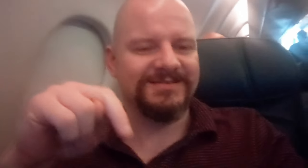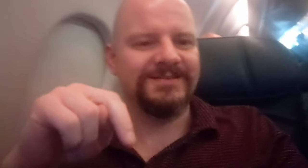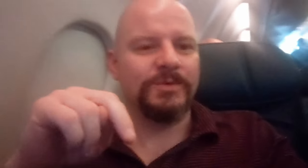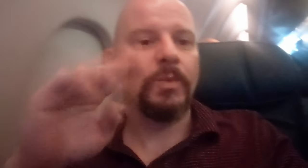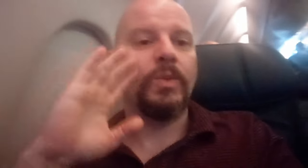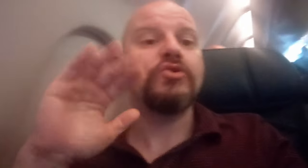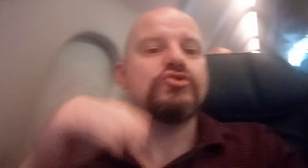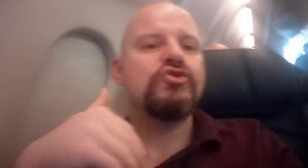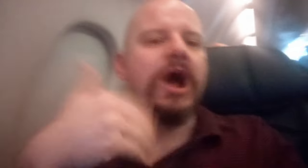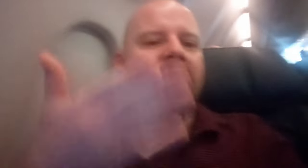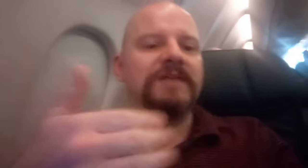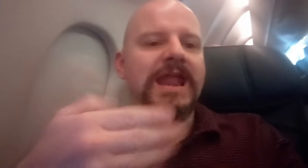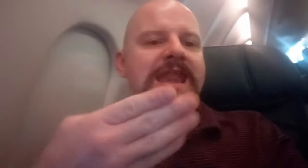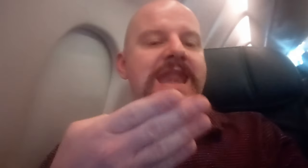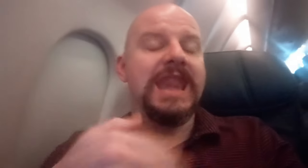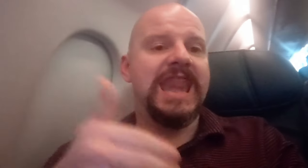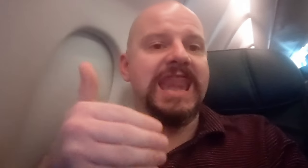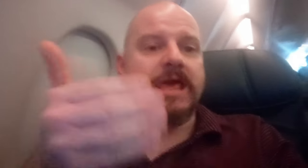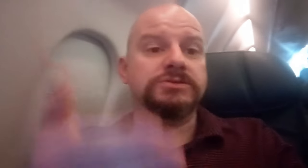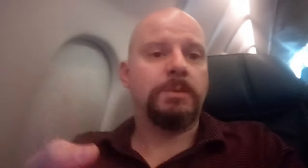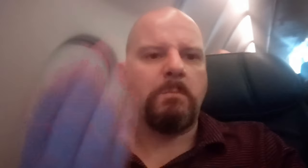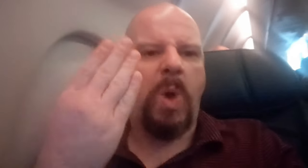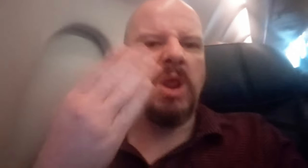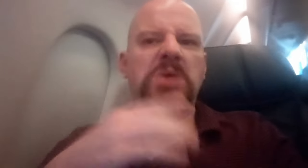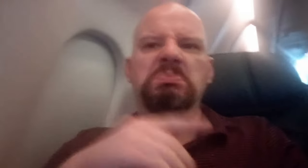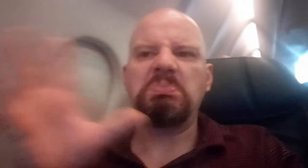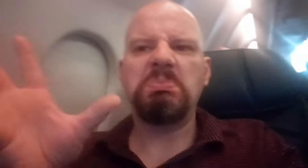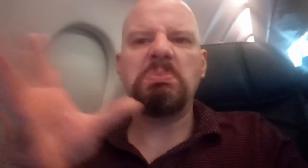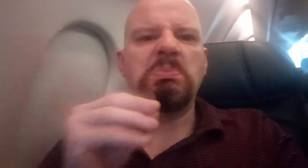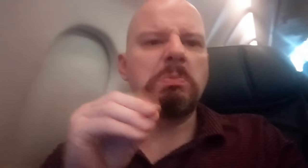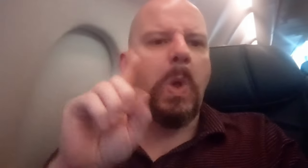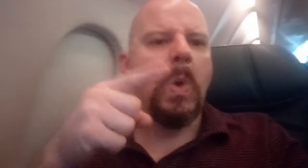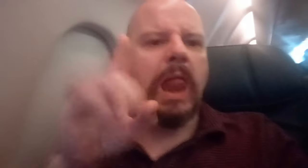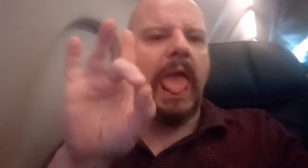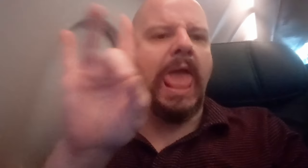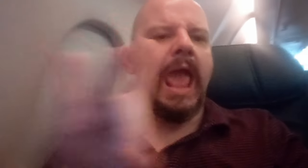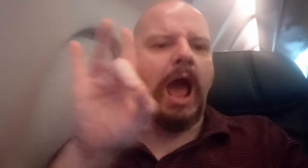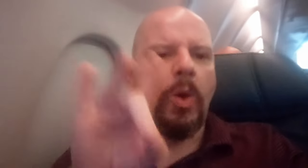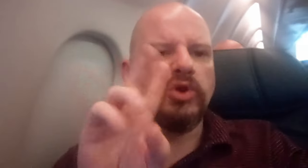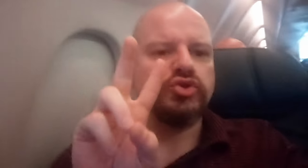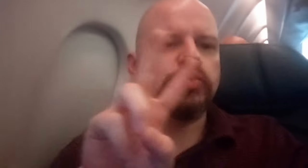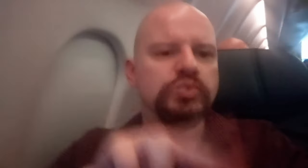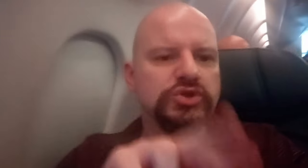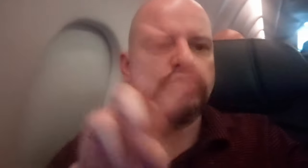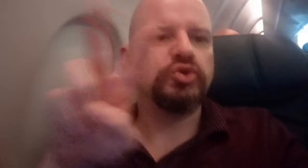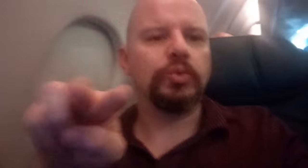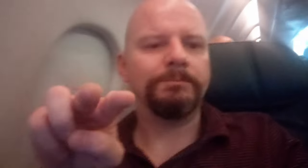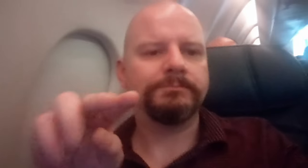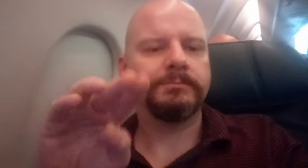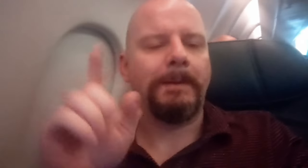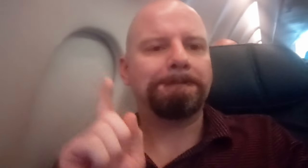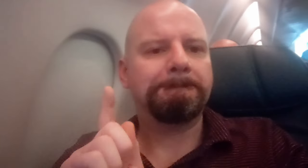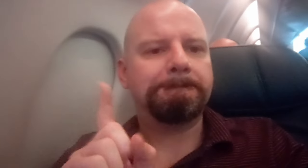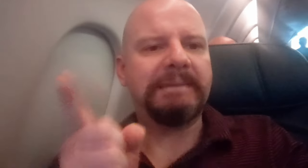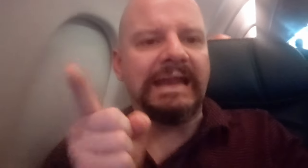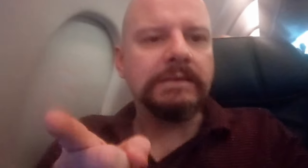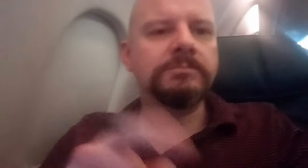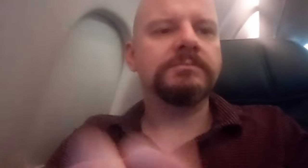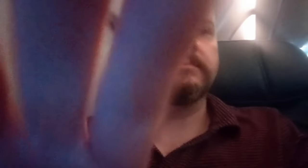This will be the next morning. The total flight is only eight hours and twenty-two minutes.